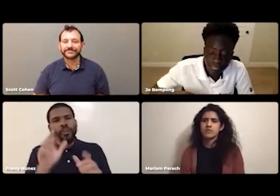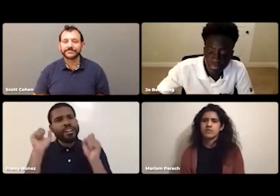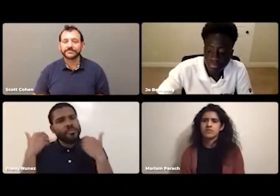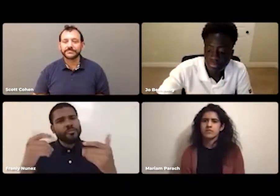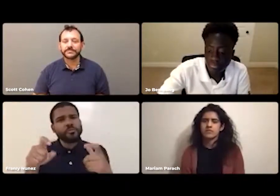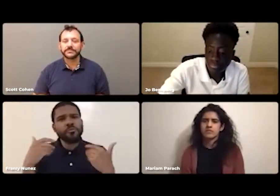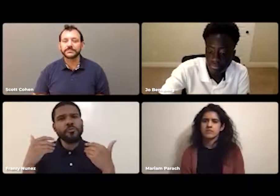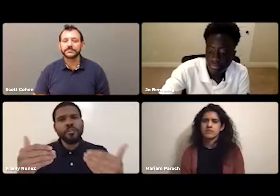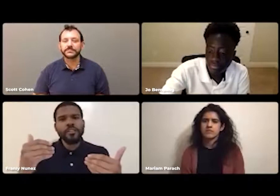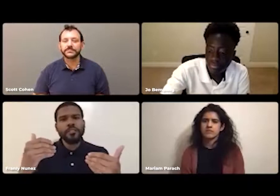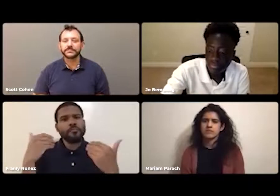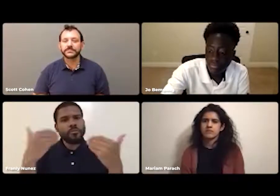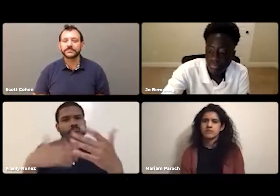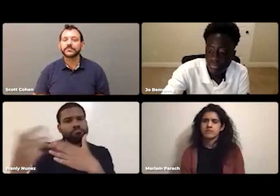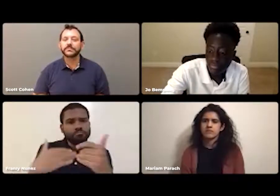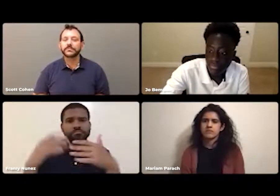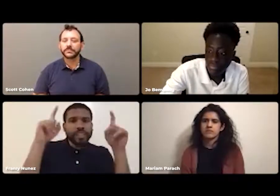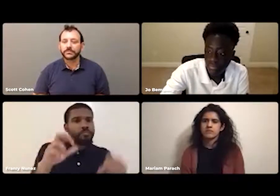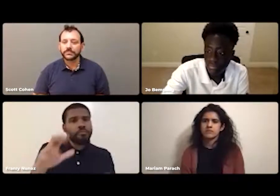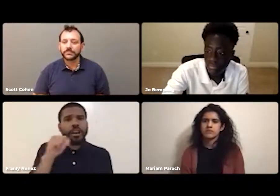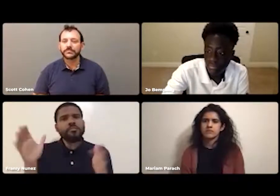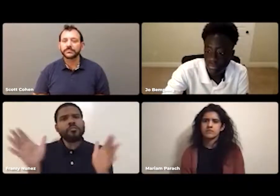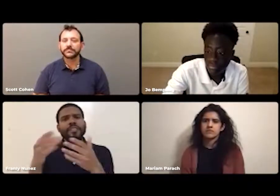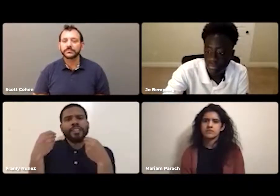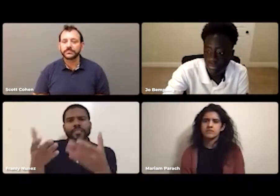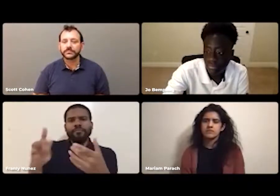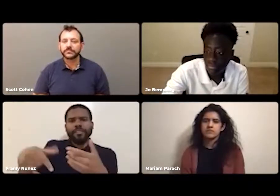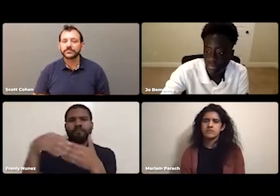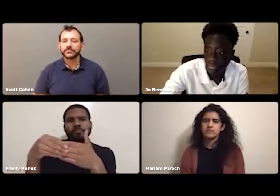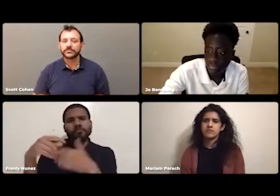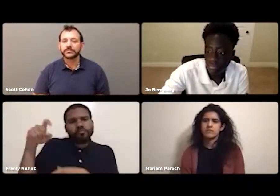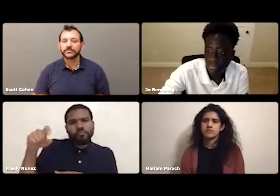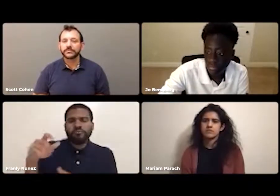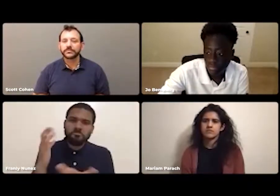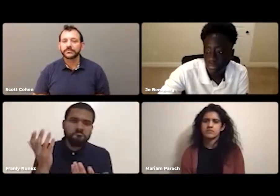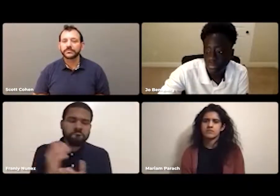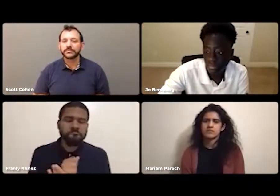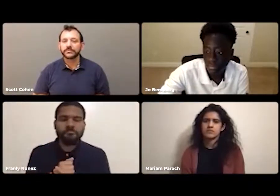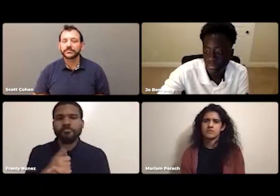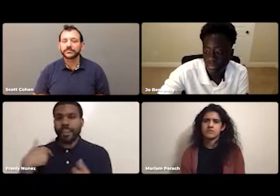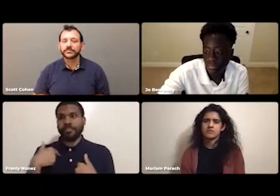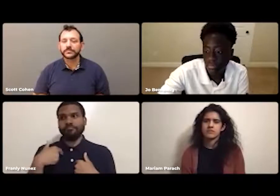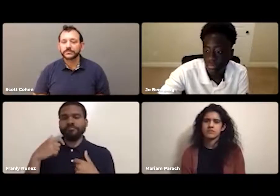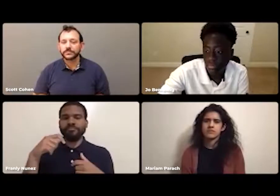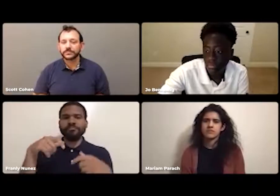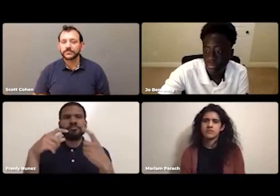Maybe people aren't interested in that. Forget about interest. Forget about the testing.